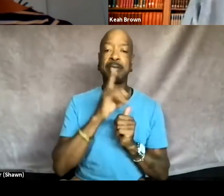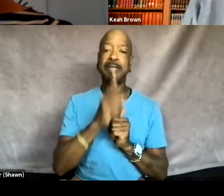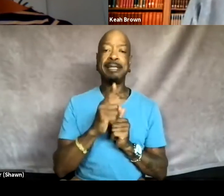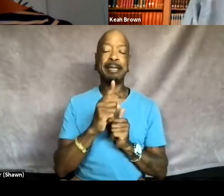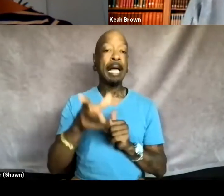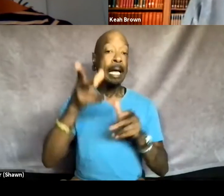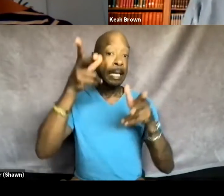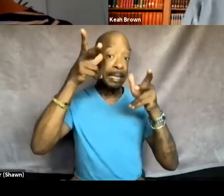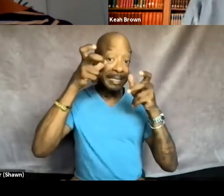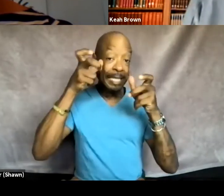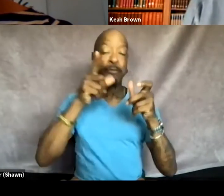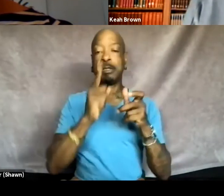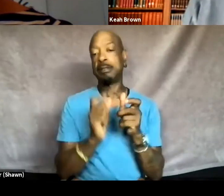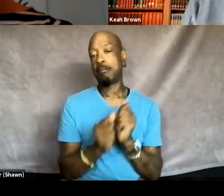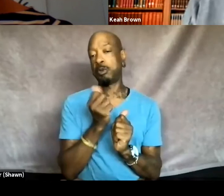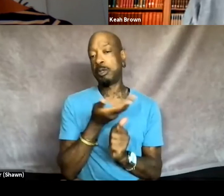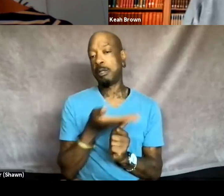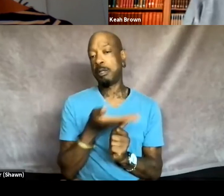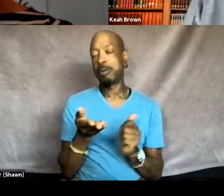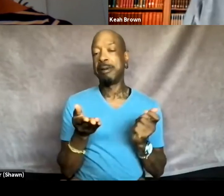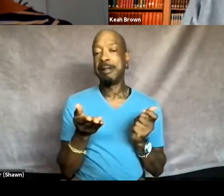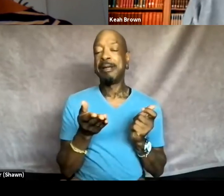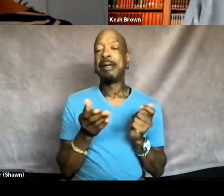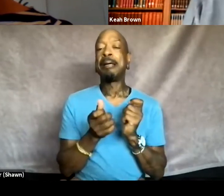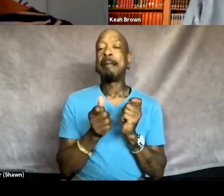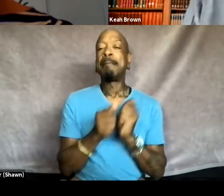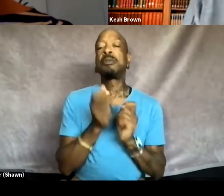that you can do that, you can show up for asked people what it is that they need it